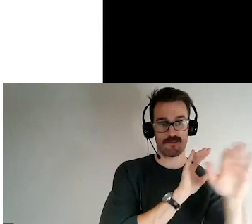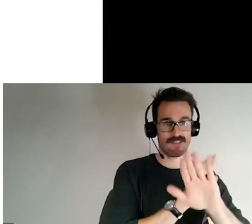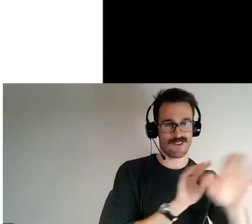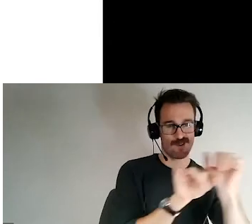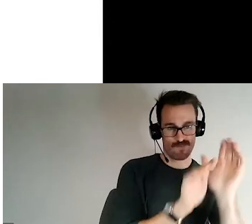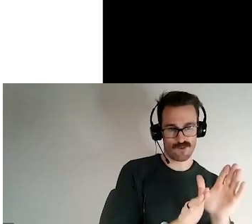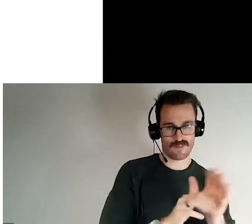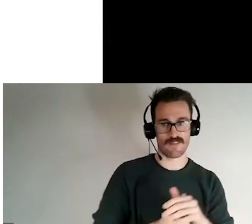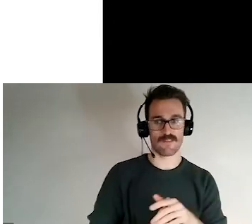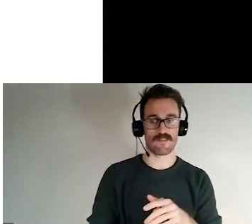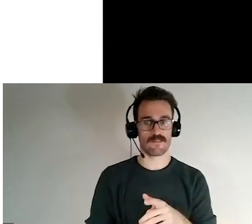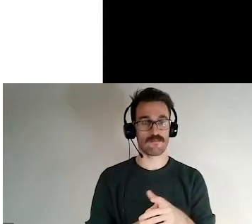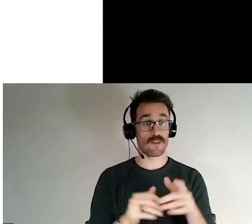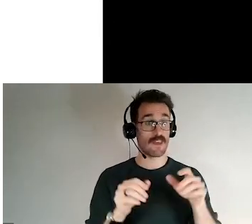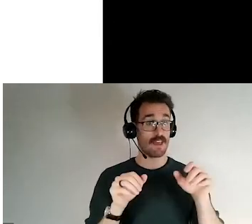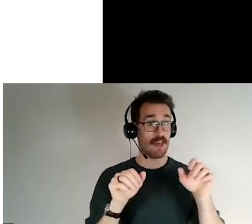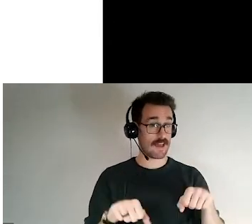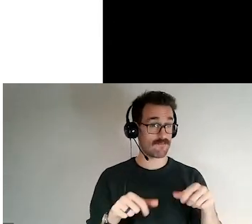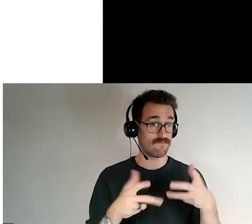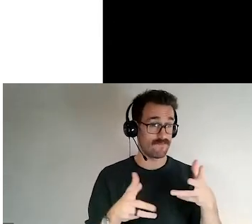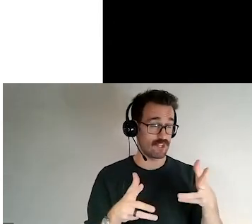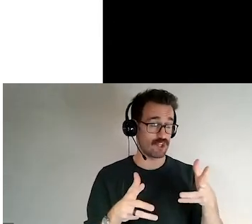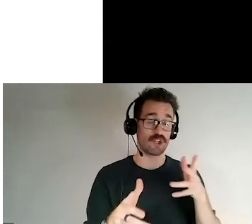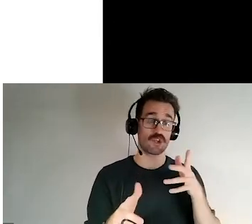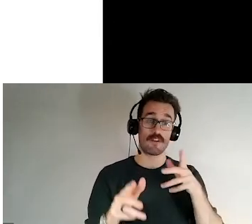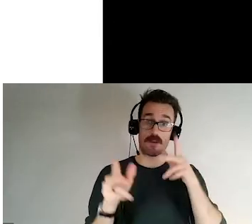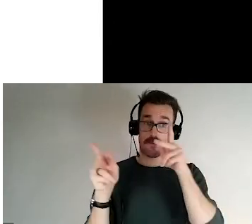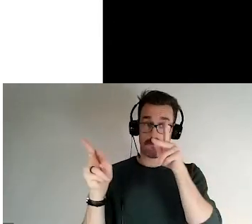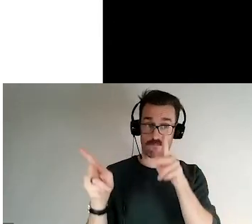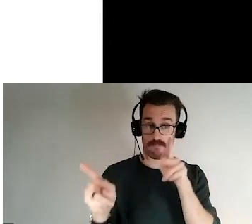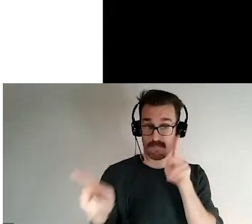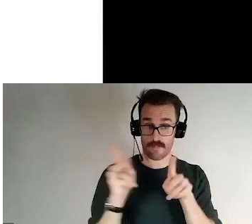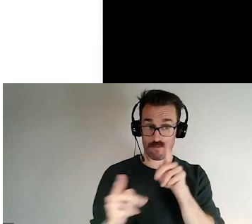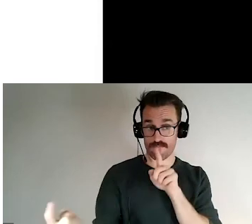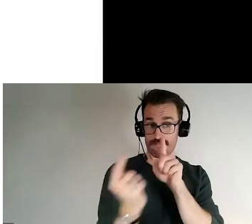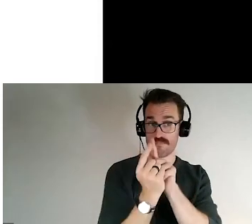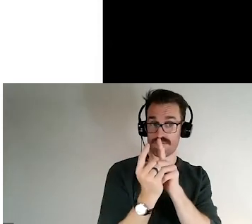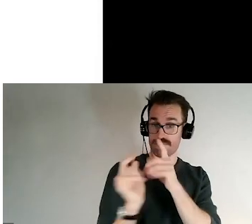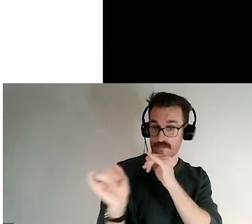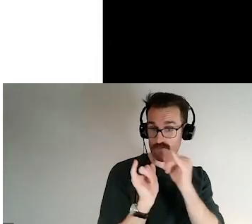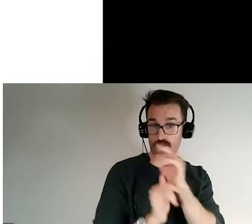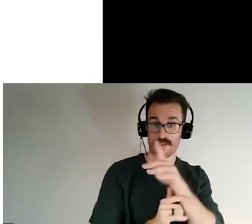presentations and info fairs and launched a paid promotional campaign on Facebook and Google.